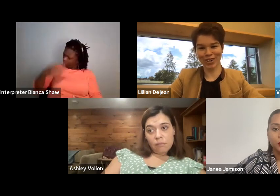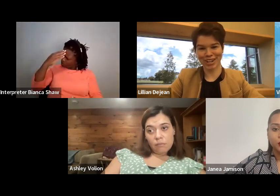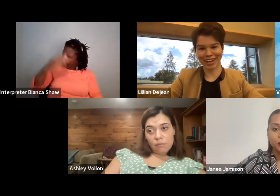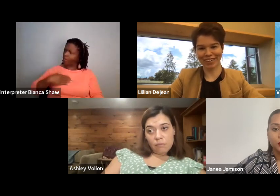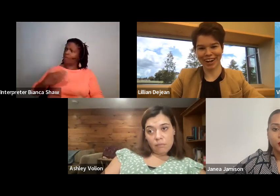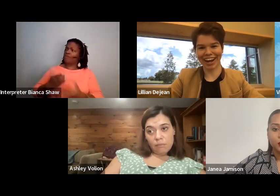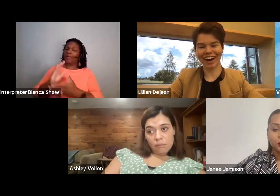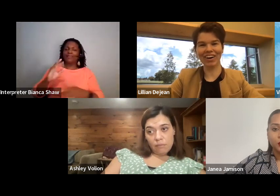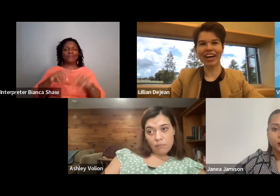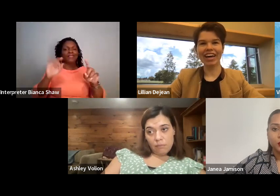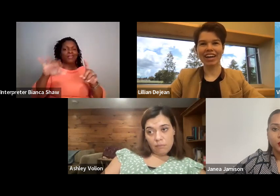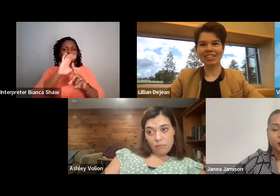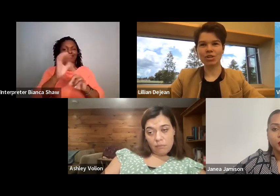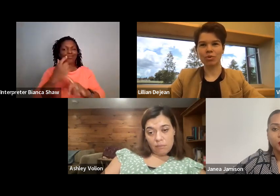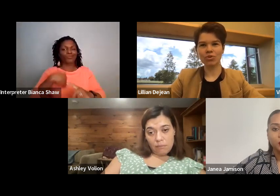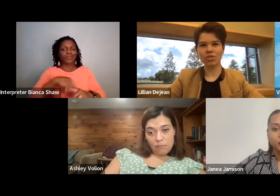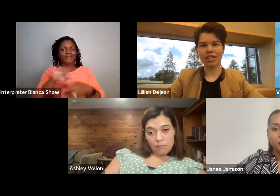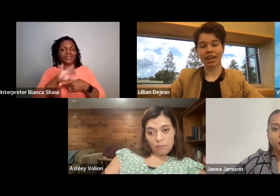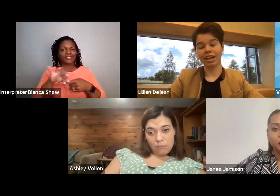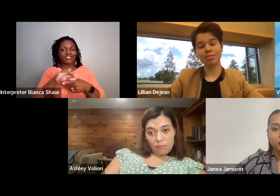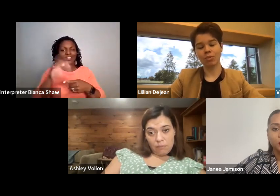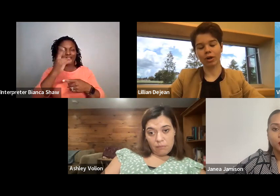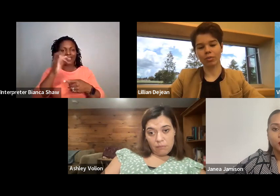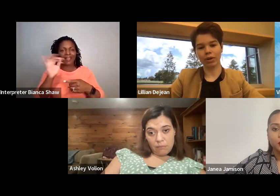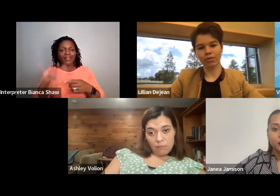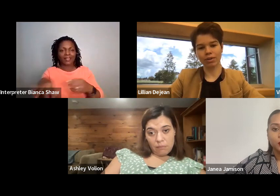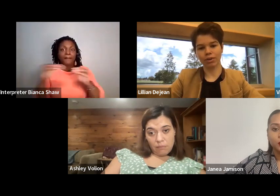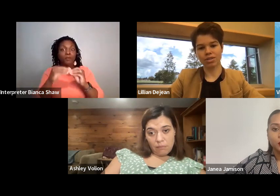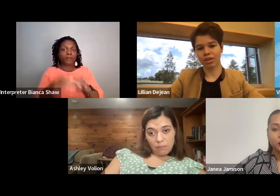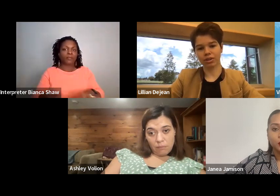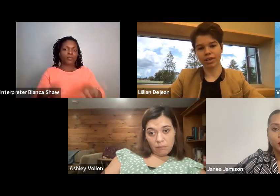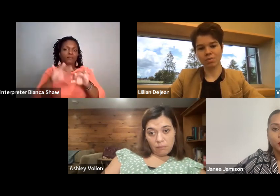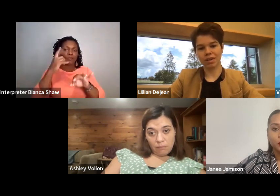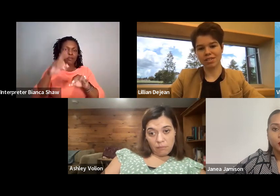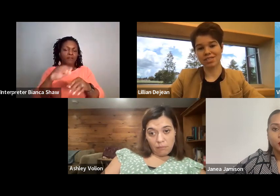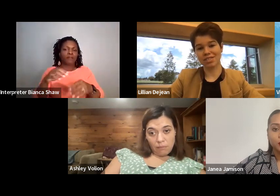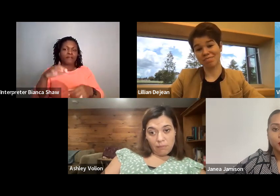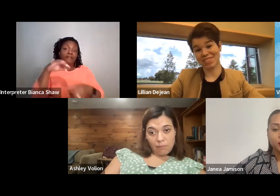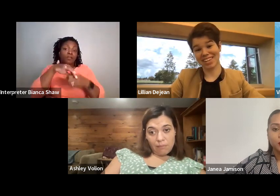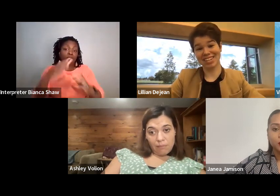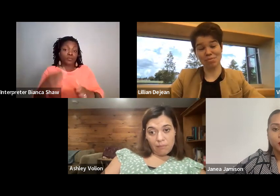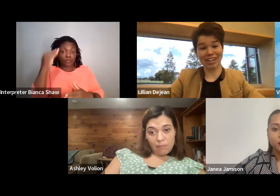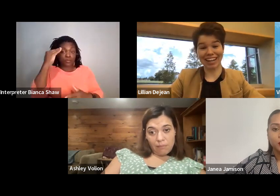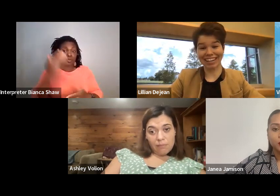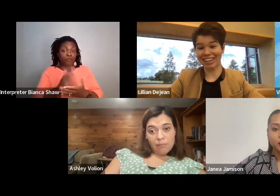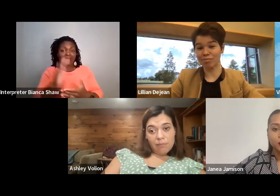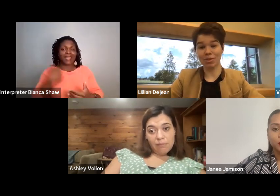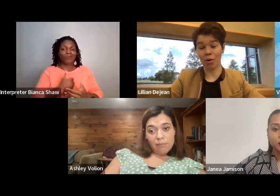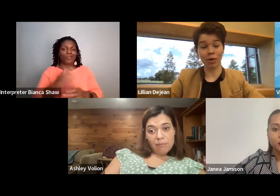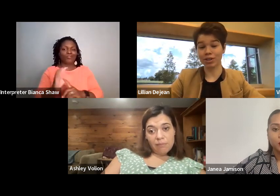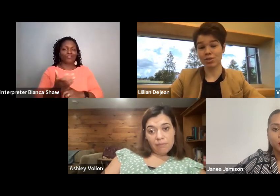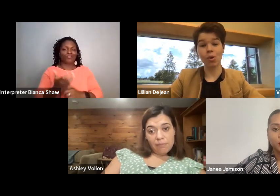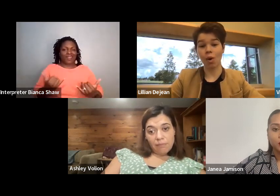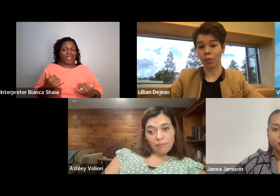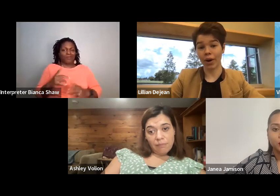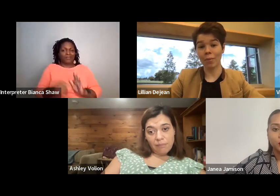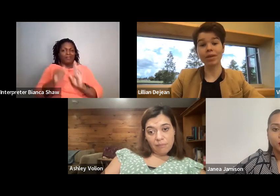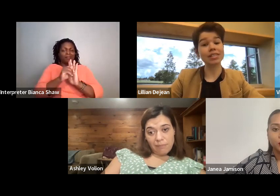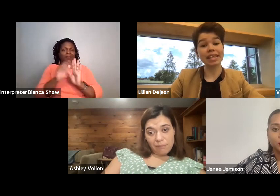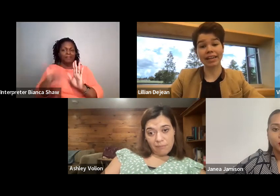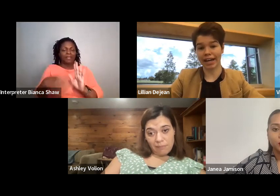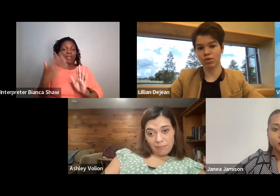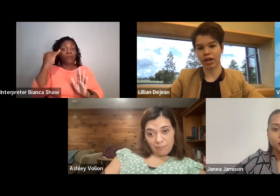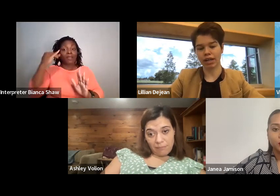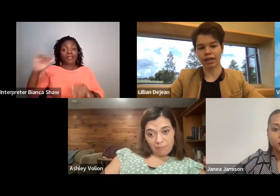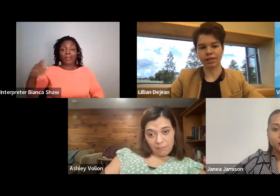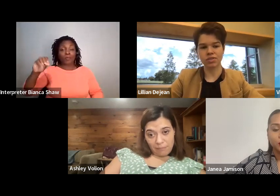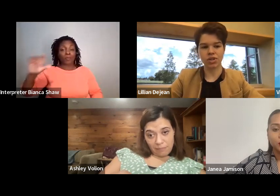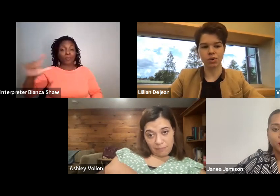functioning in right now. it is almost it can be more important for the voters to know their rights, because they is pretty likely the the poor workers won't know because that lack of training.